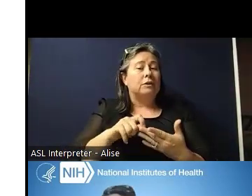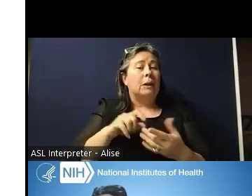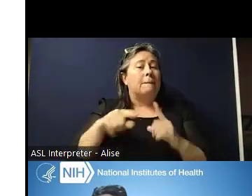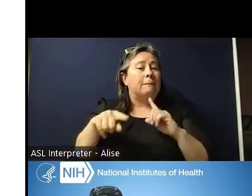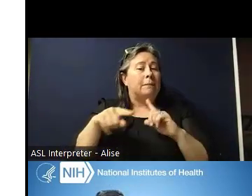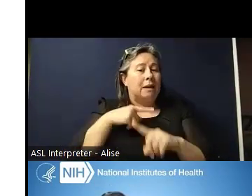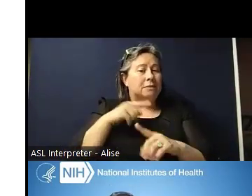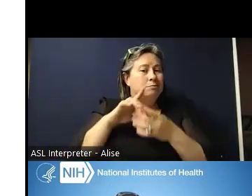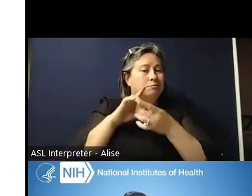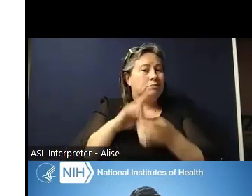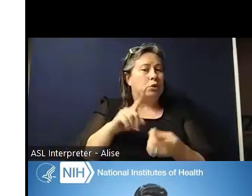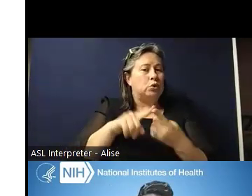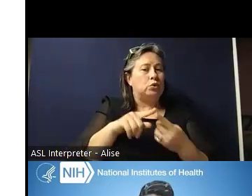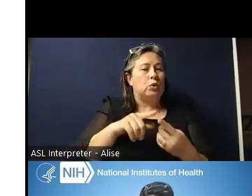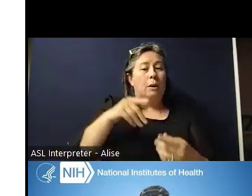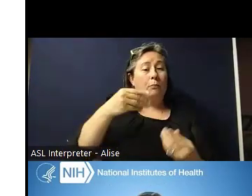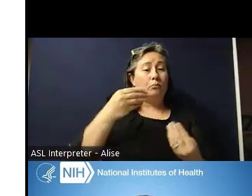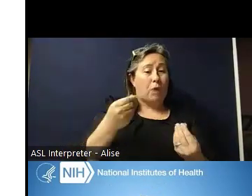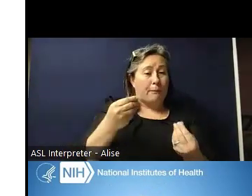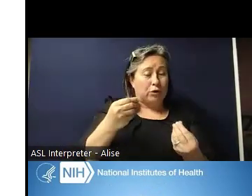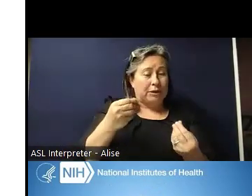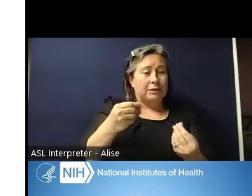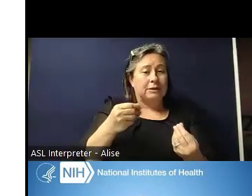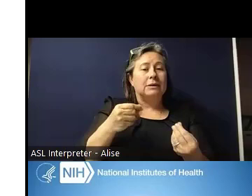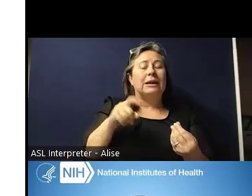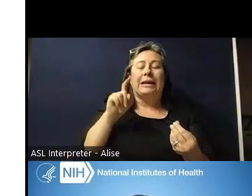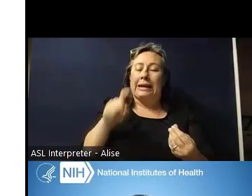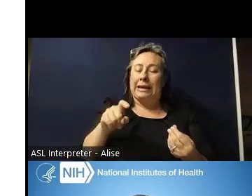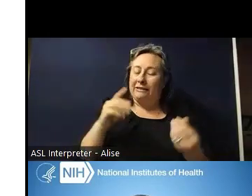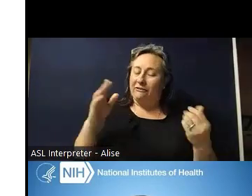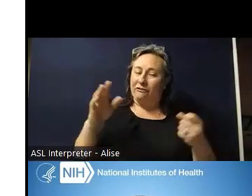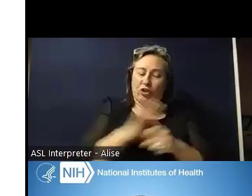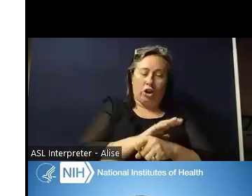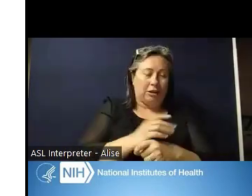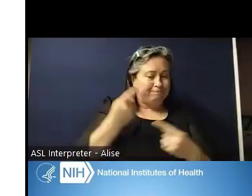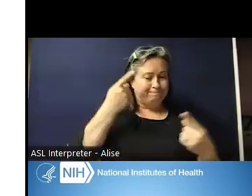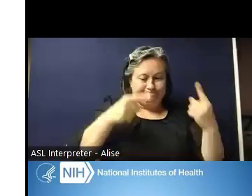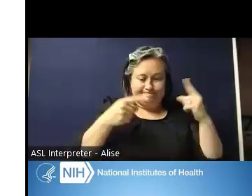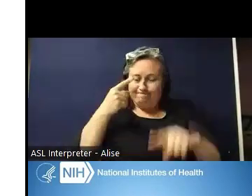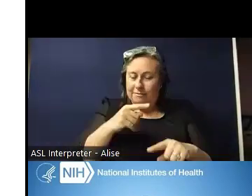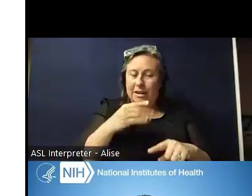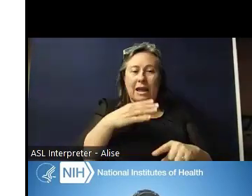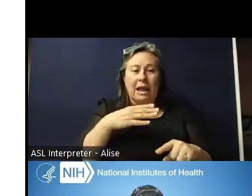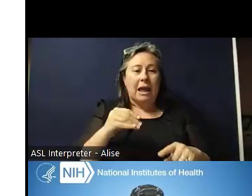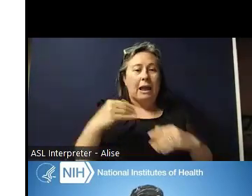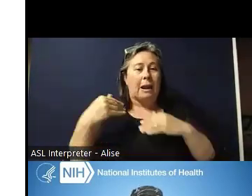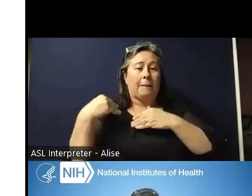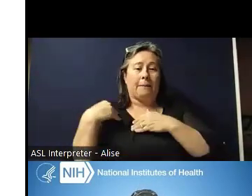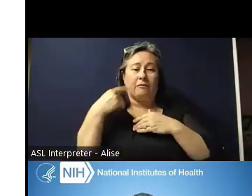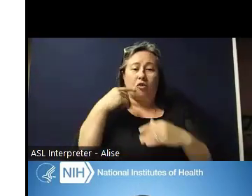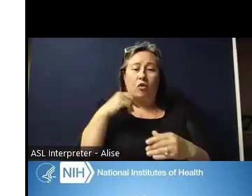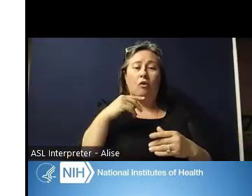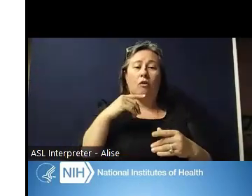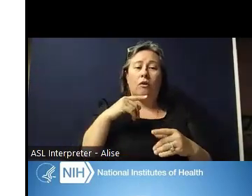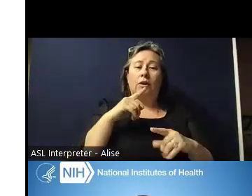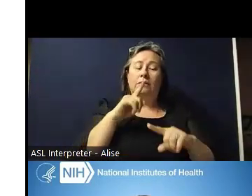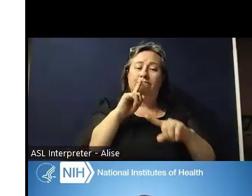needs to be fully vetted, and what the obligations are to NIH for the reporting is critical and laying out